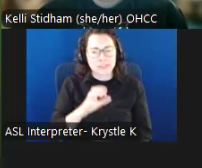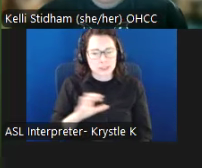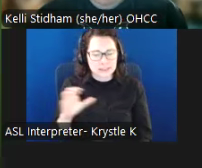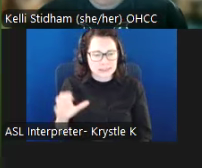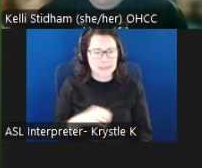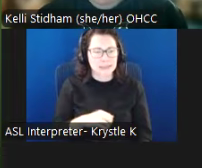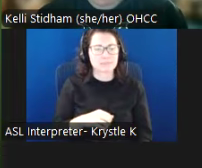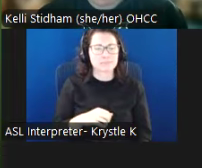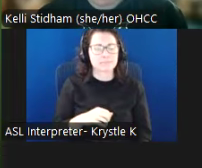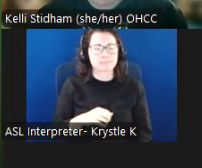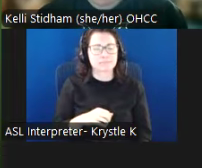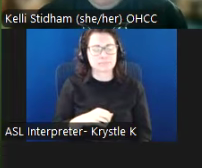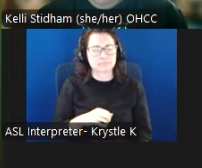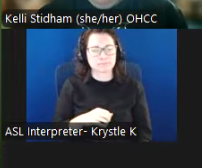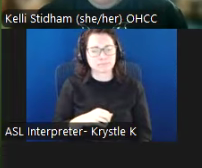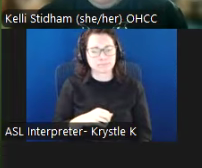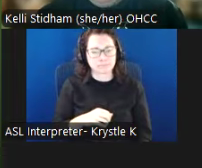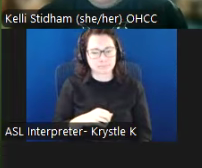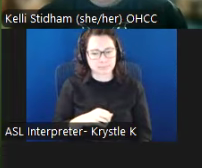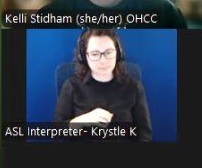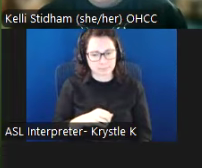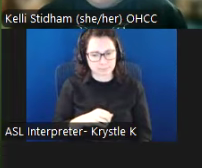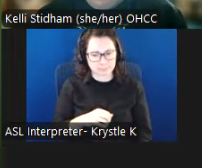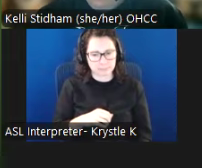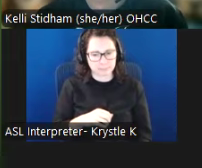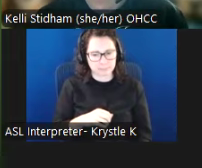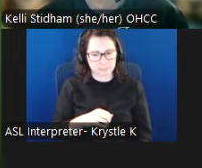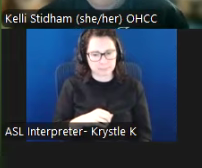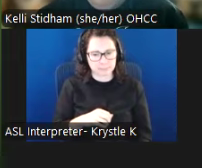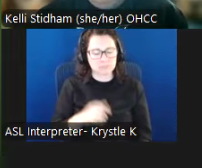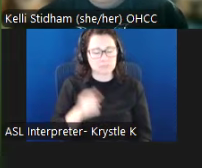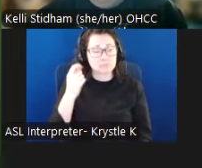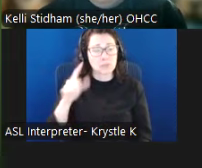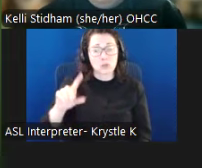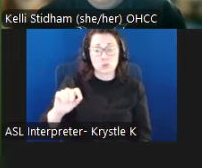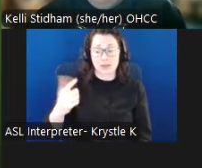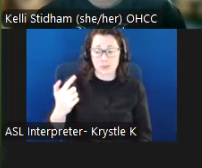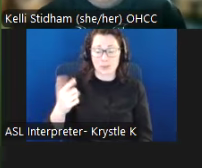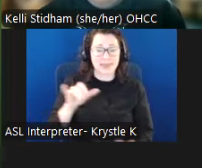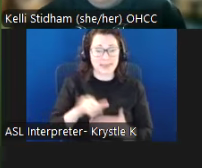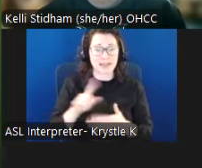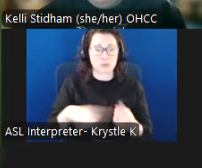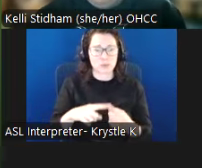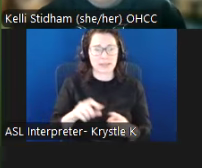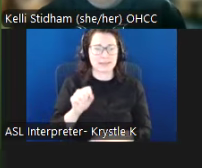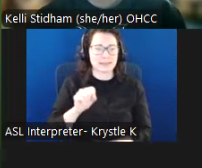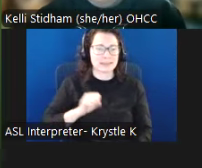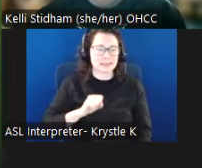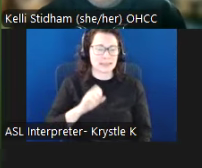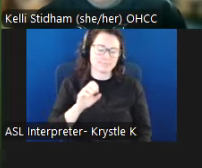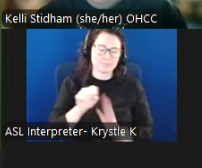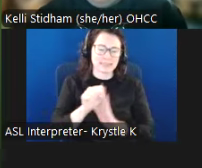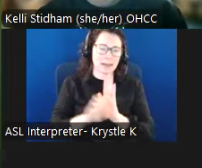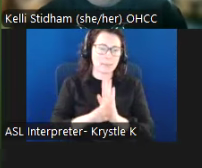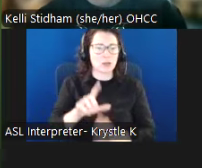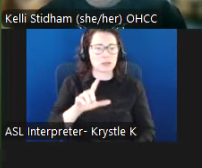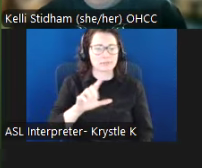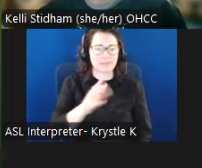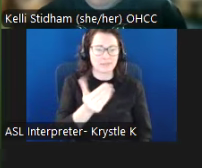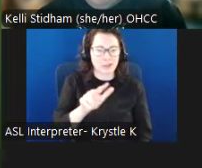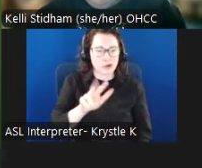It was uh it in 2021 is when Senate Bill